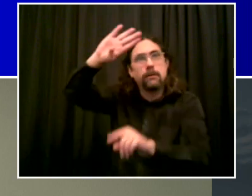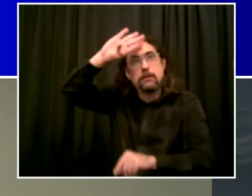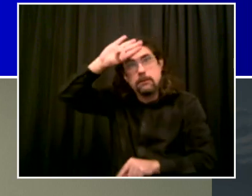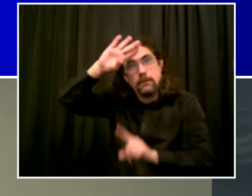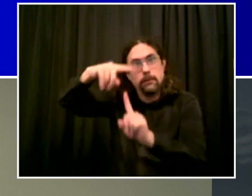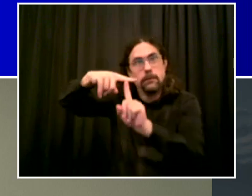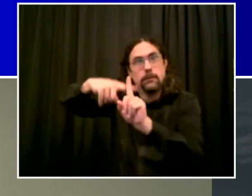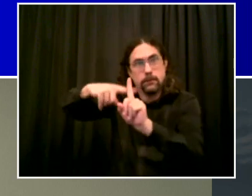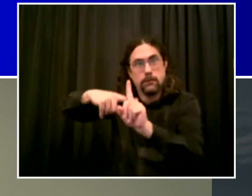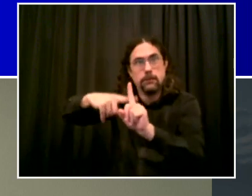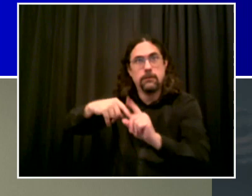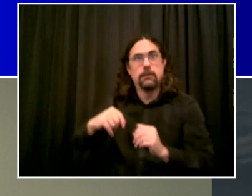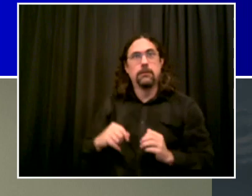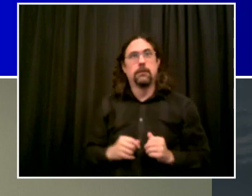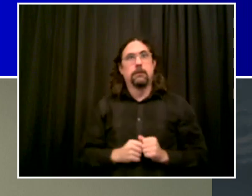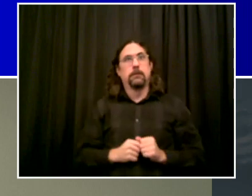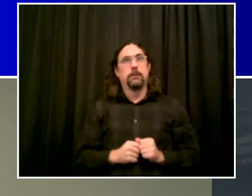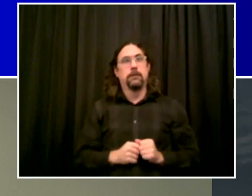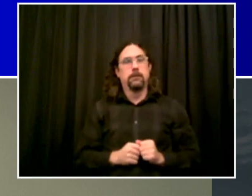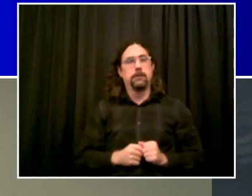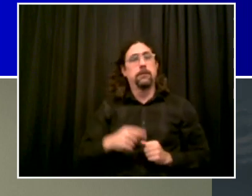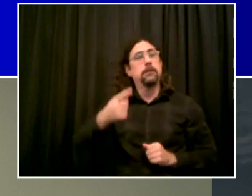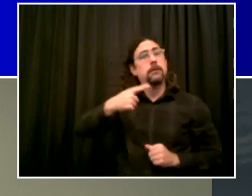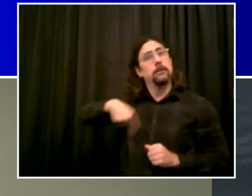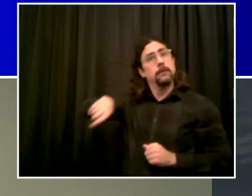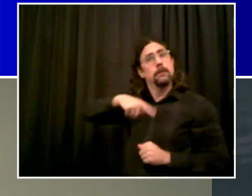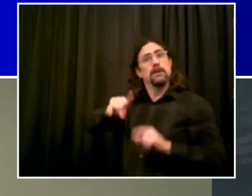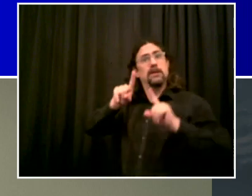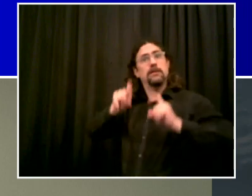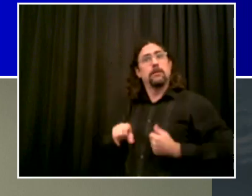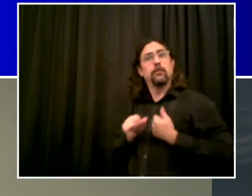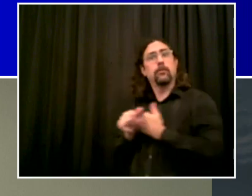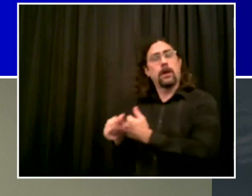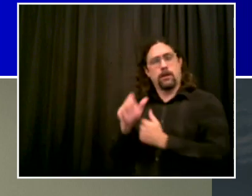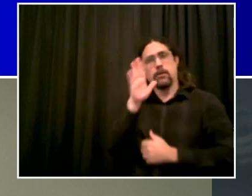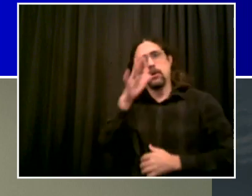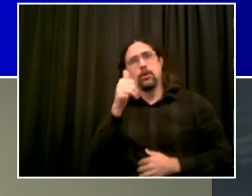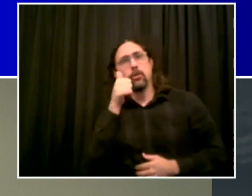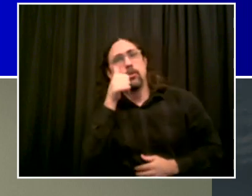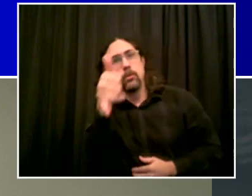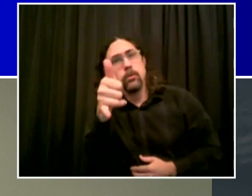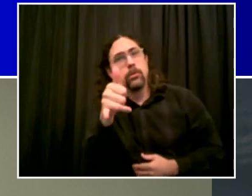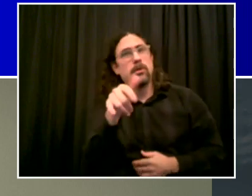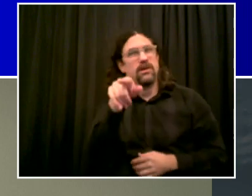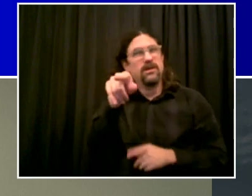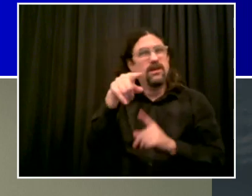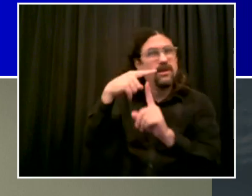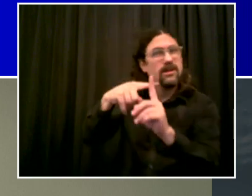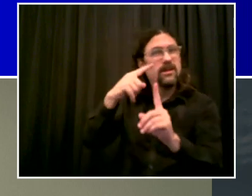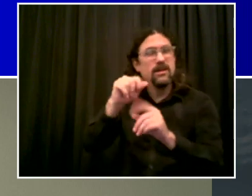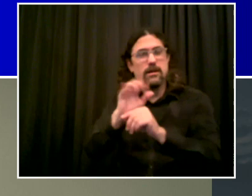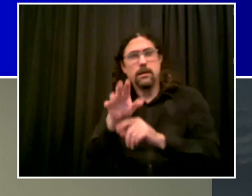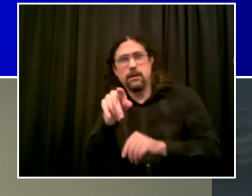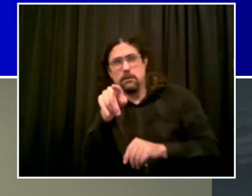DISPOSABLE THERMOMETER. A CONTACT TRACER IS GOING TO CONTACT YOU NAD ASK YOU ABOUT YOUR SYMPTOMS. THIS WILL HELP USMA KE SURE